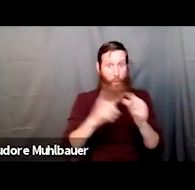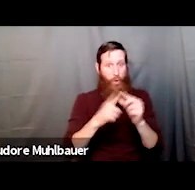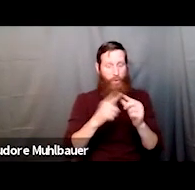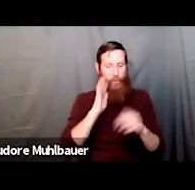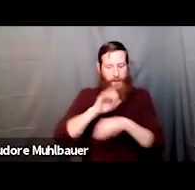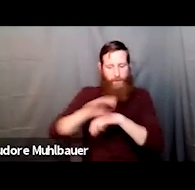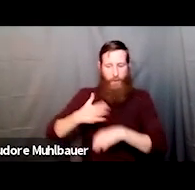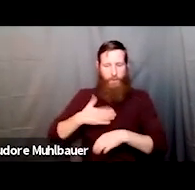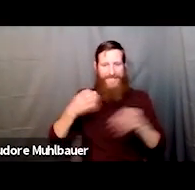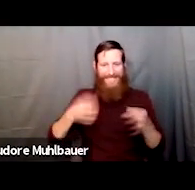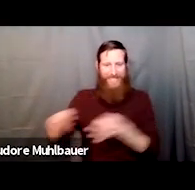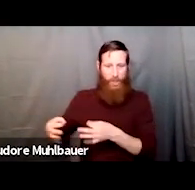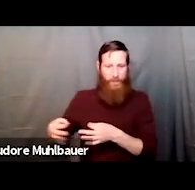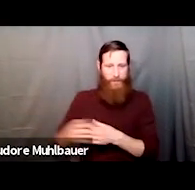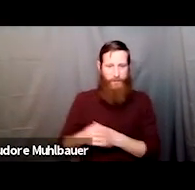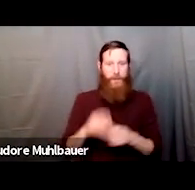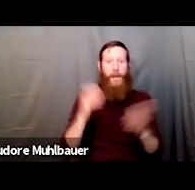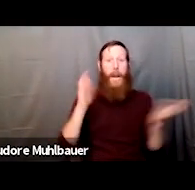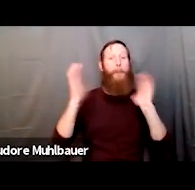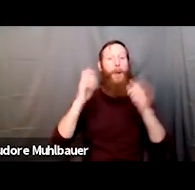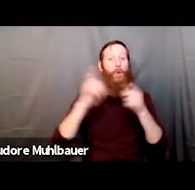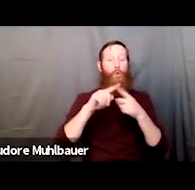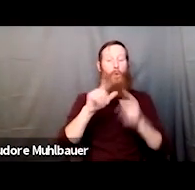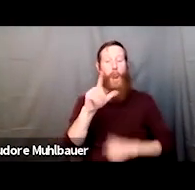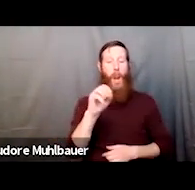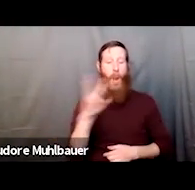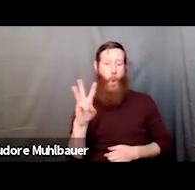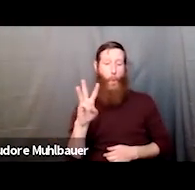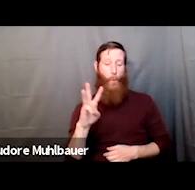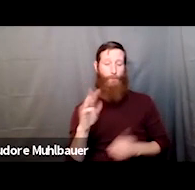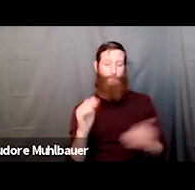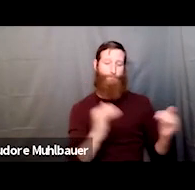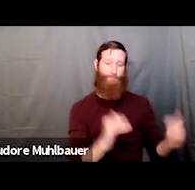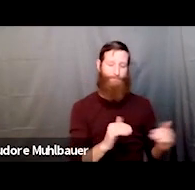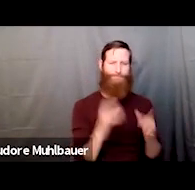You can compare that to the behavior clues that are in the low avalanche danger rating